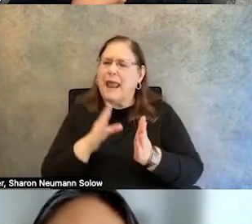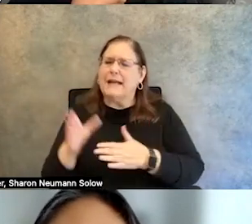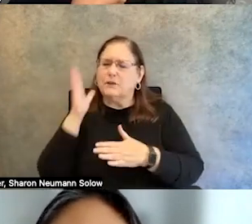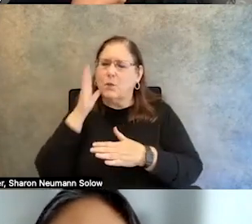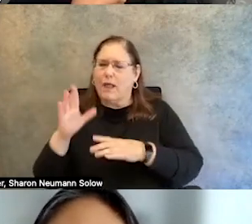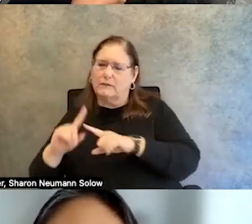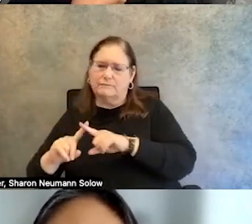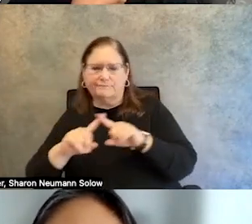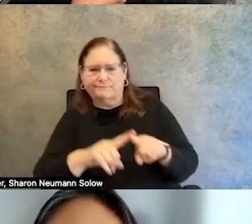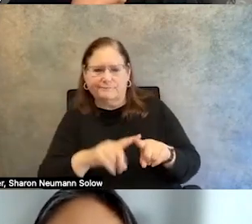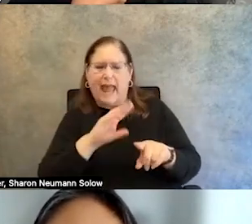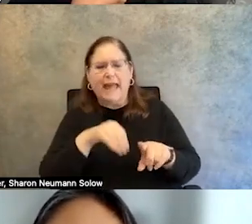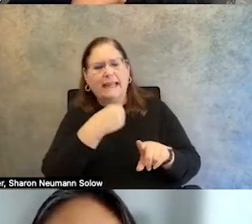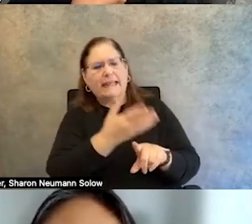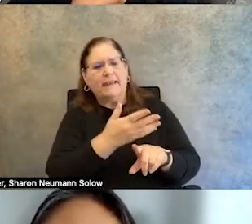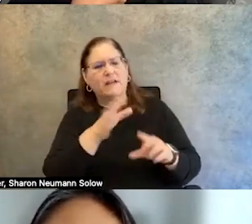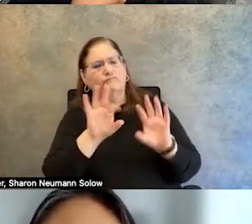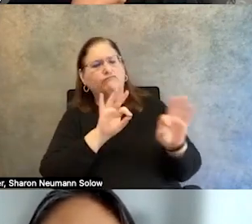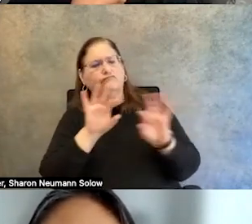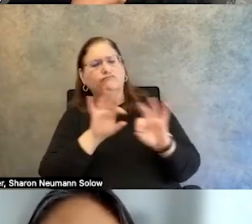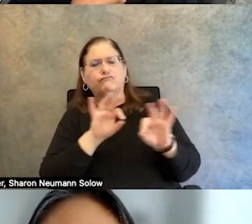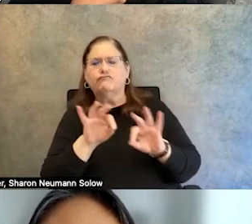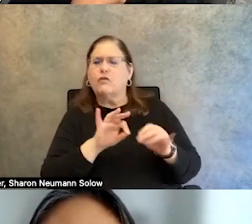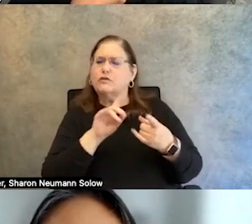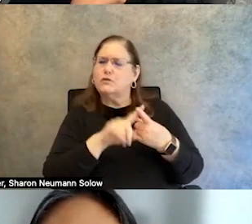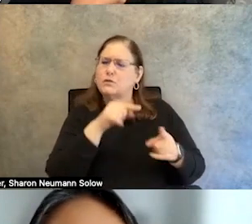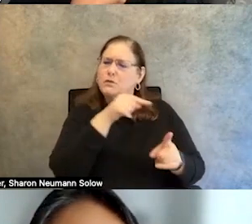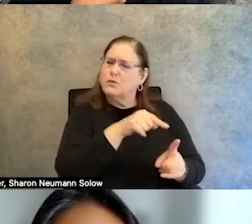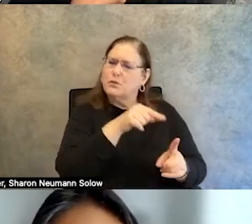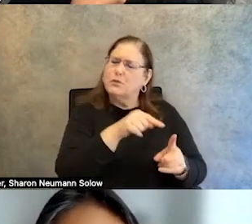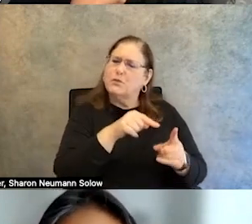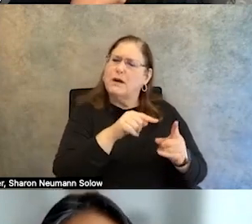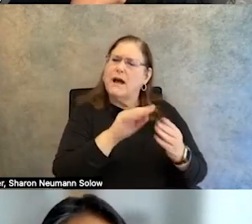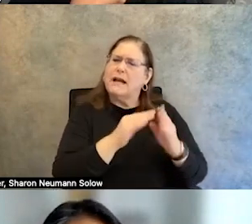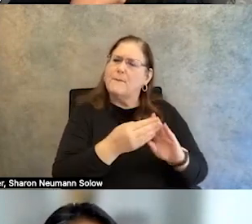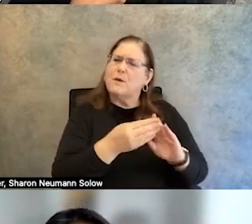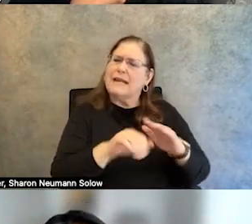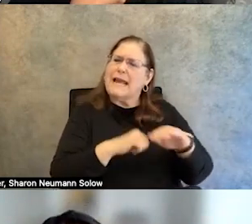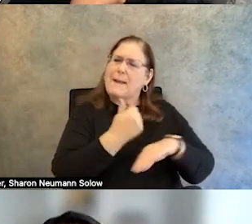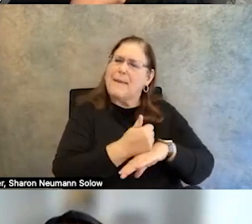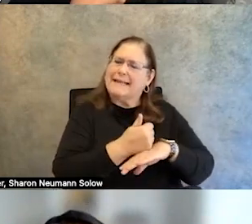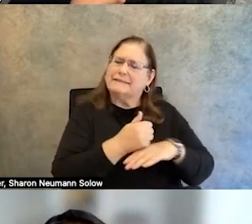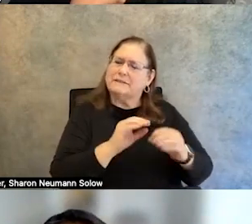and giving discretion to the community-based organizations with which they contract.